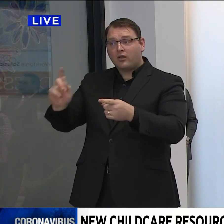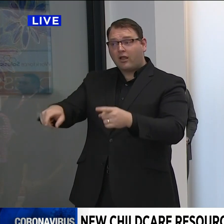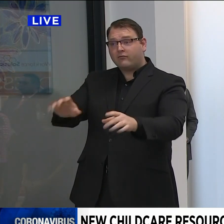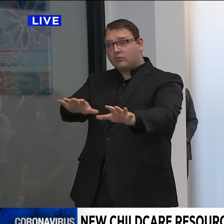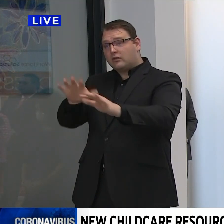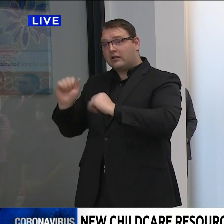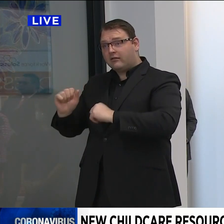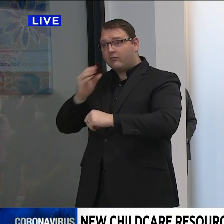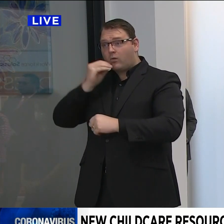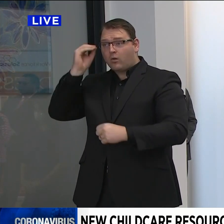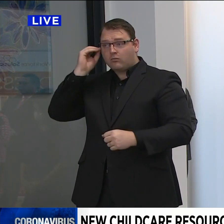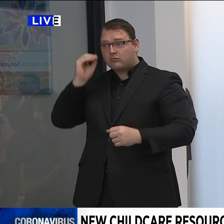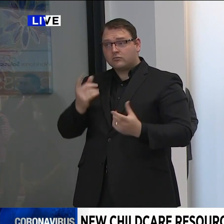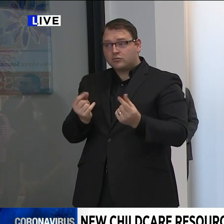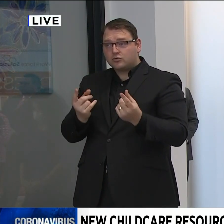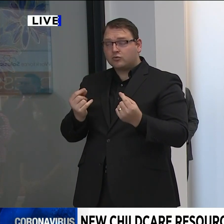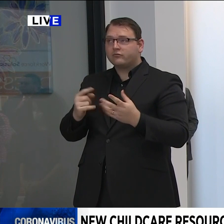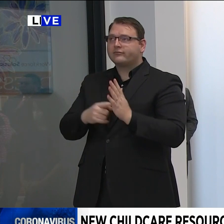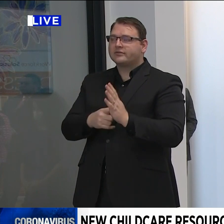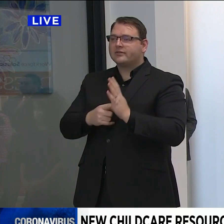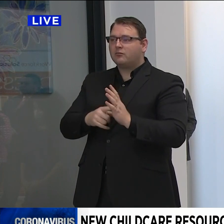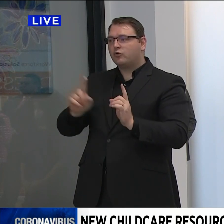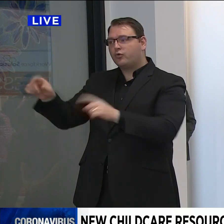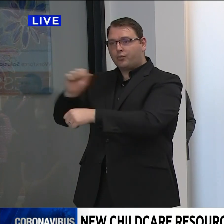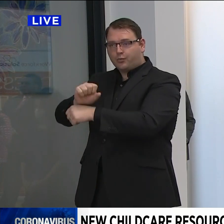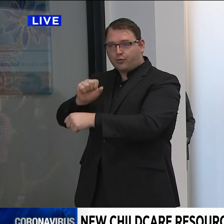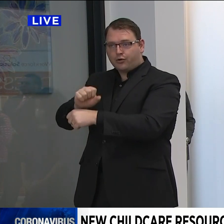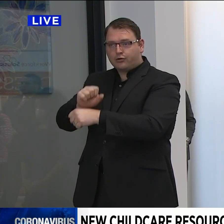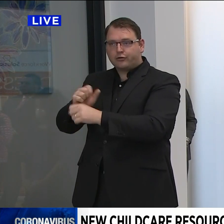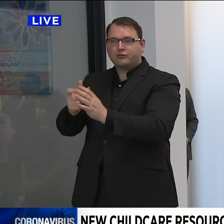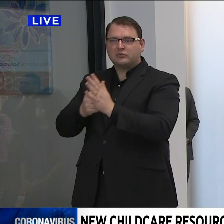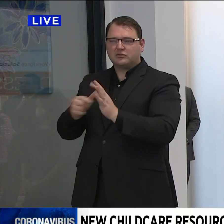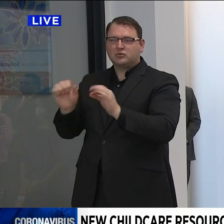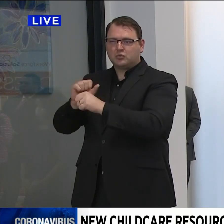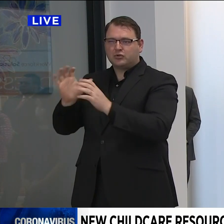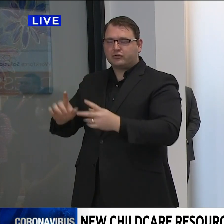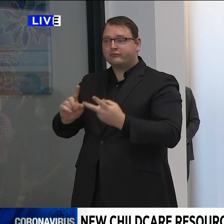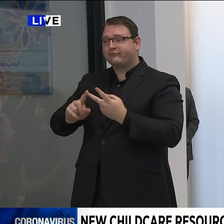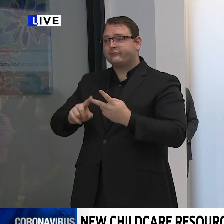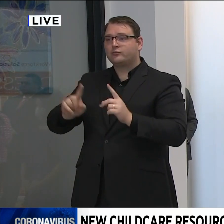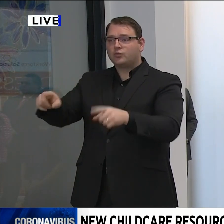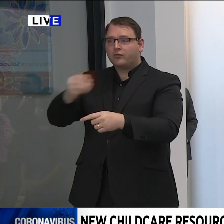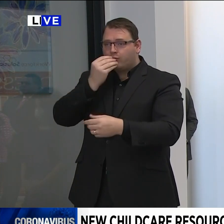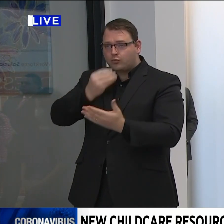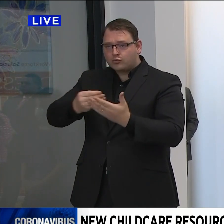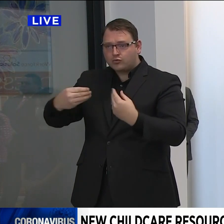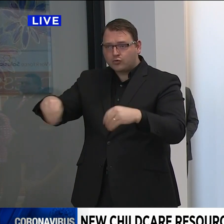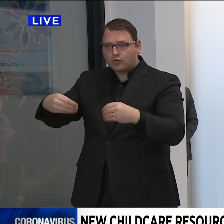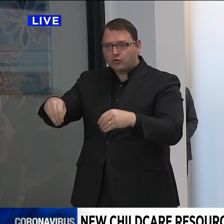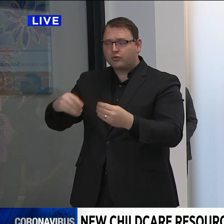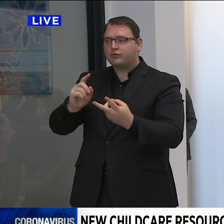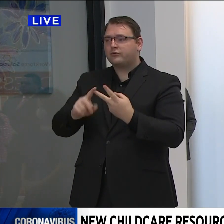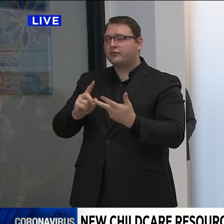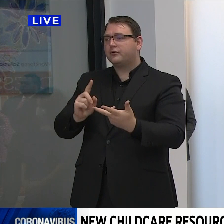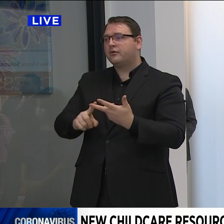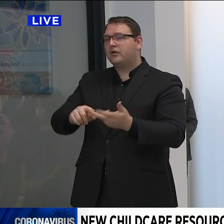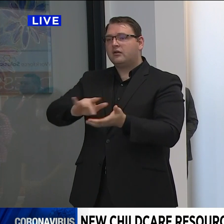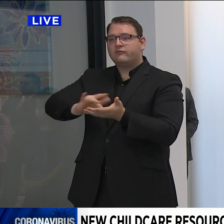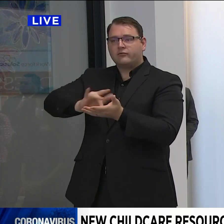need everybody to do their part. part. Absolutely have to be out and Absolutely have to be out and that means essential workers